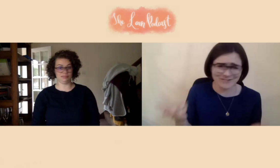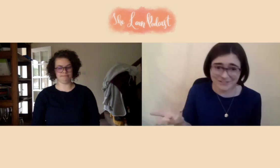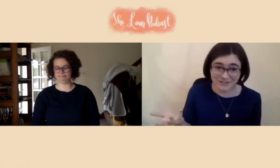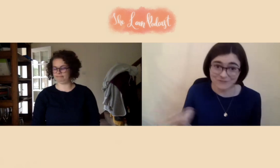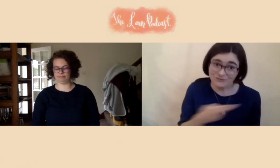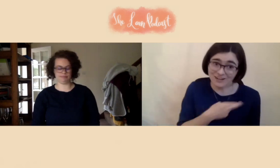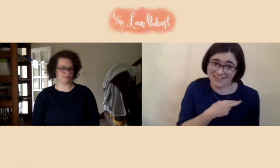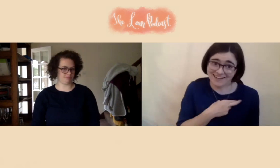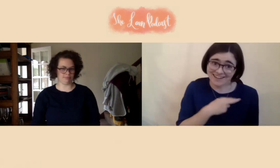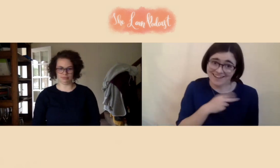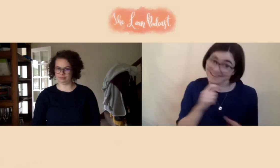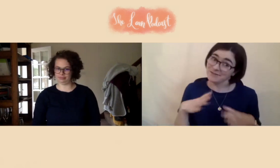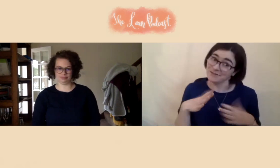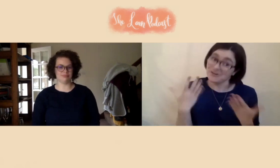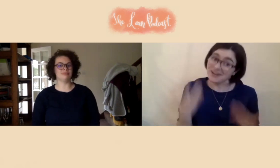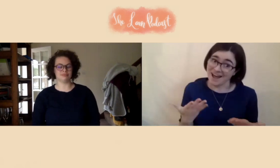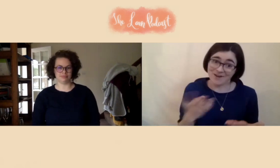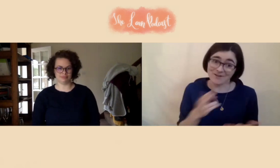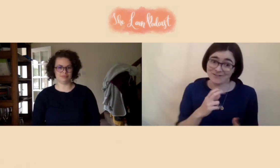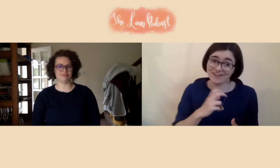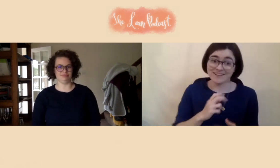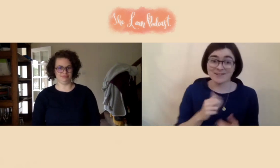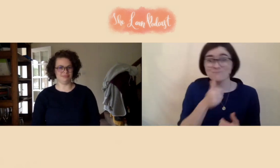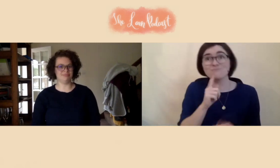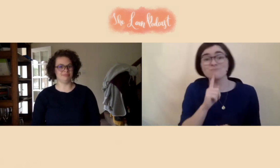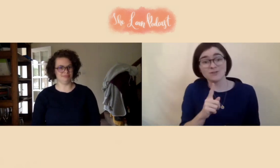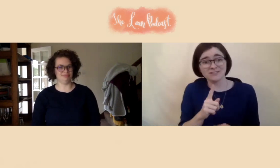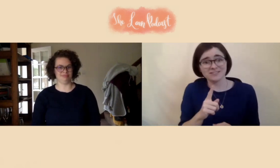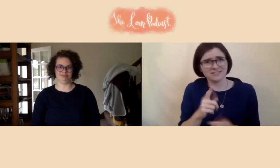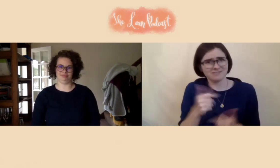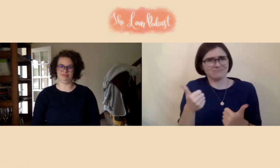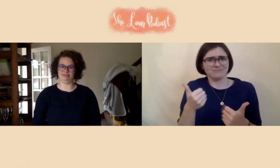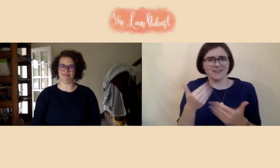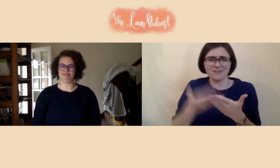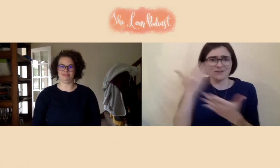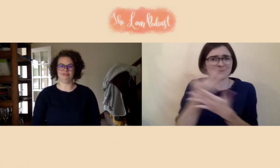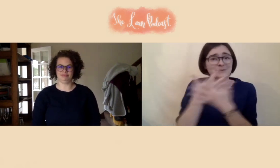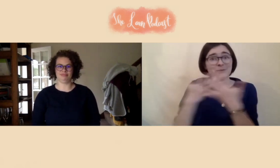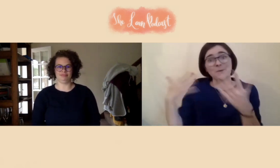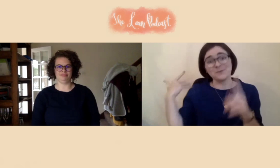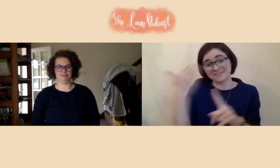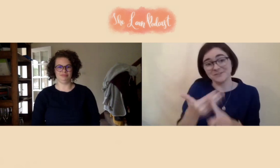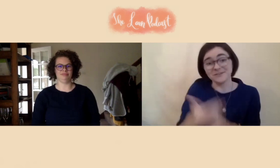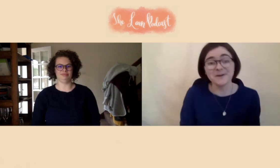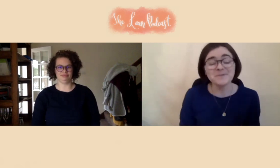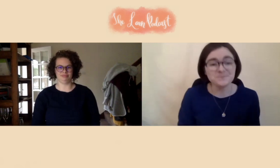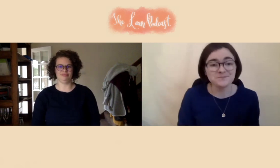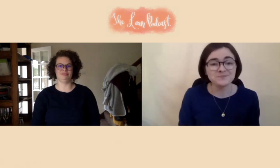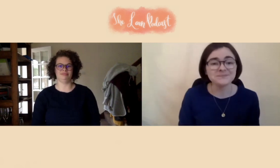It's a push, and it's been a journey. I've learned a great many things. We've been doing nothing but adapting.